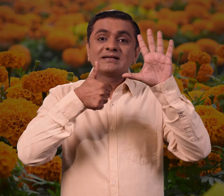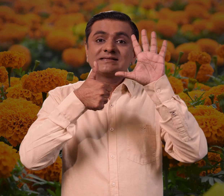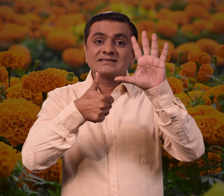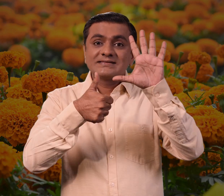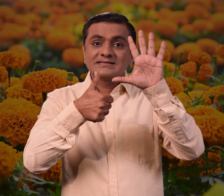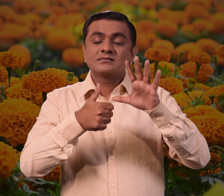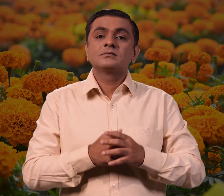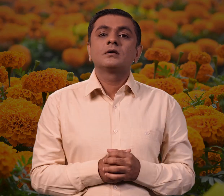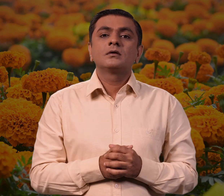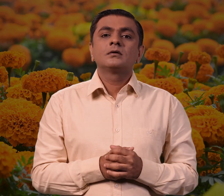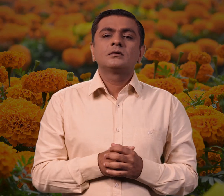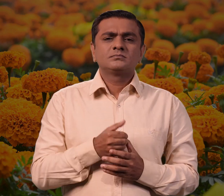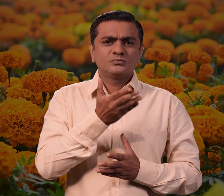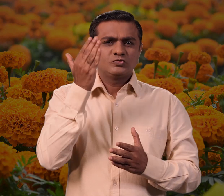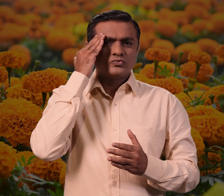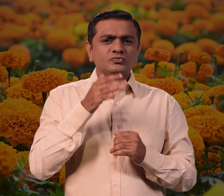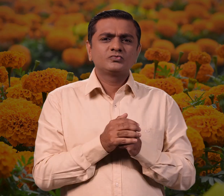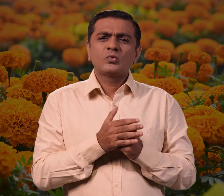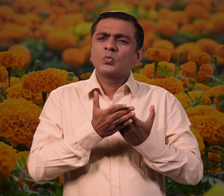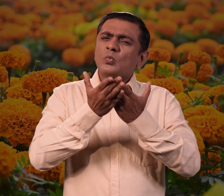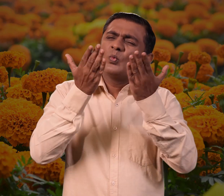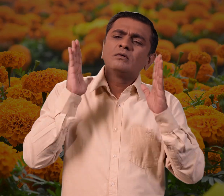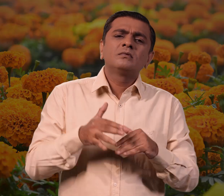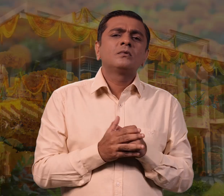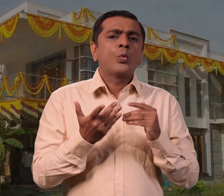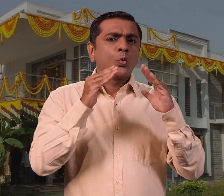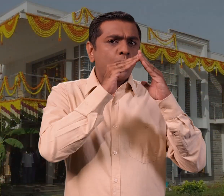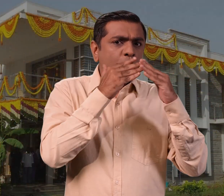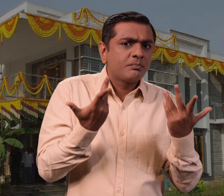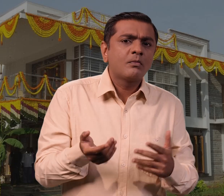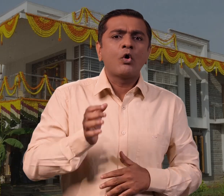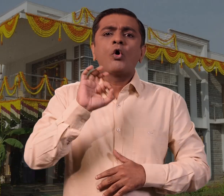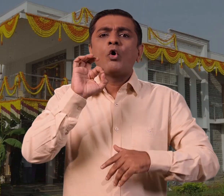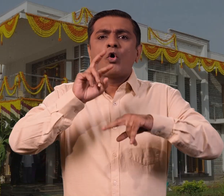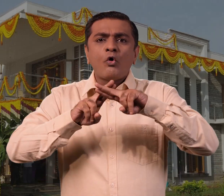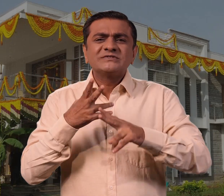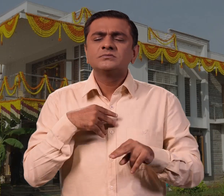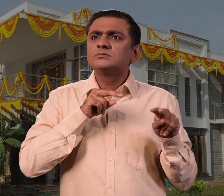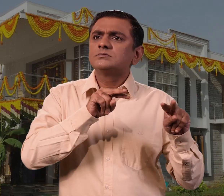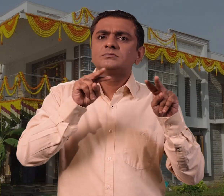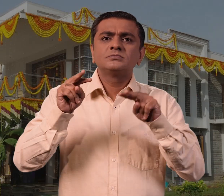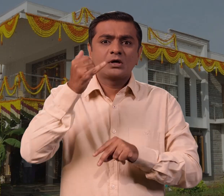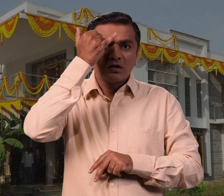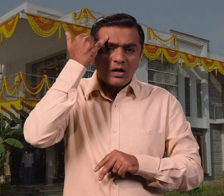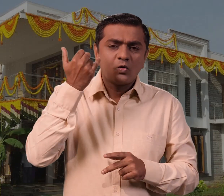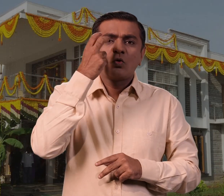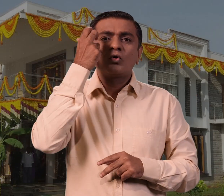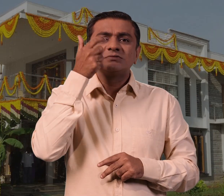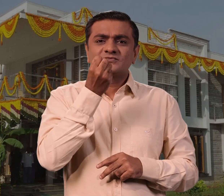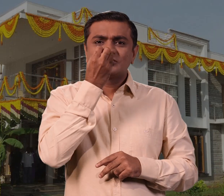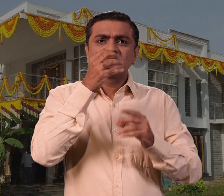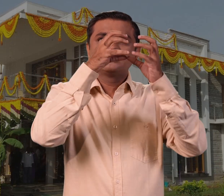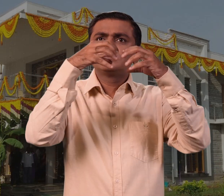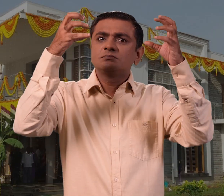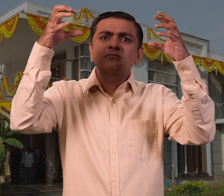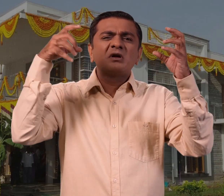6. We have seen houses and offices being decorated with genda flowers.